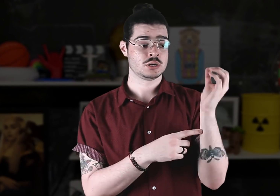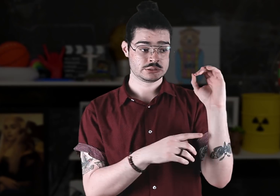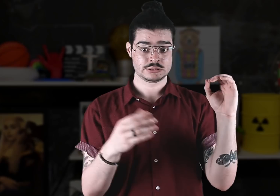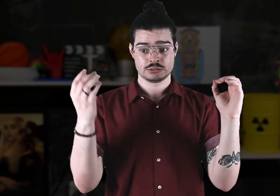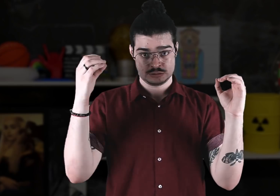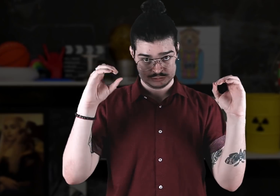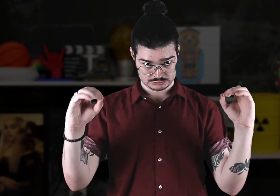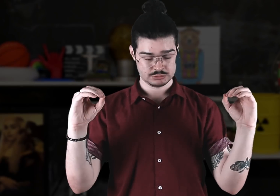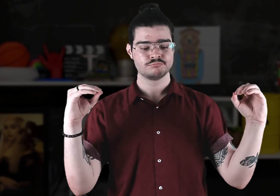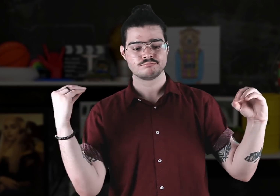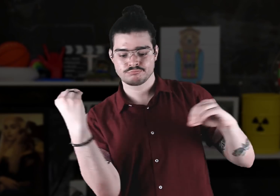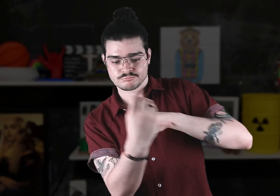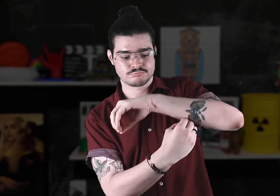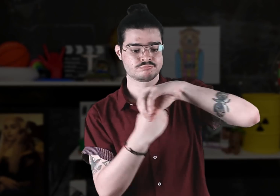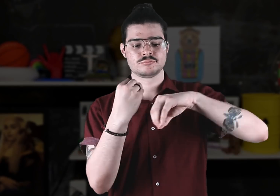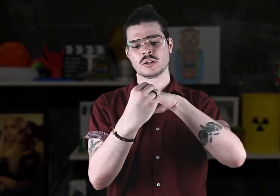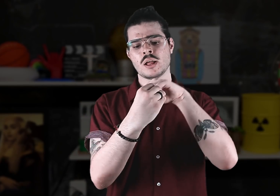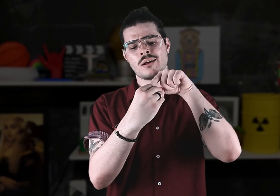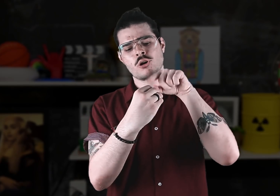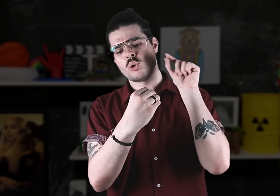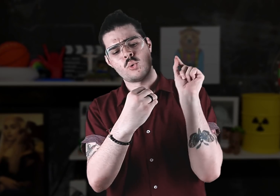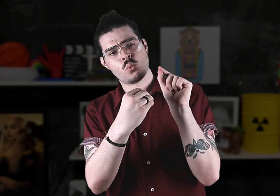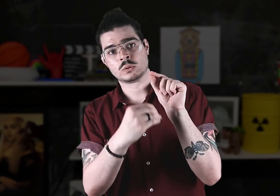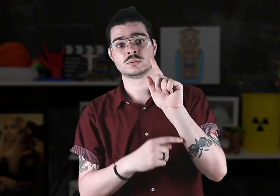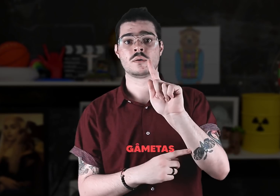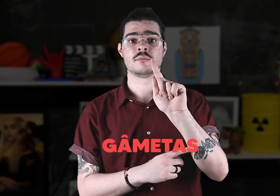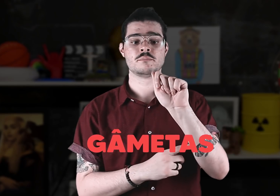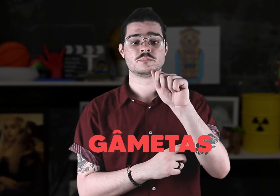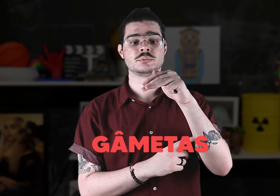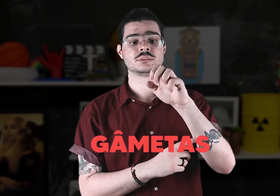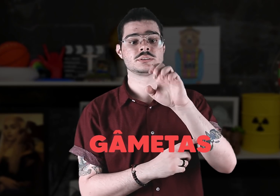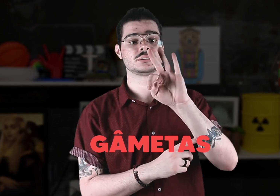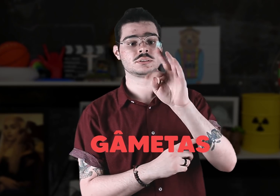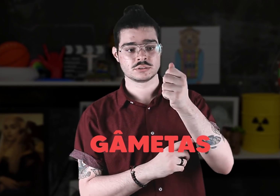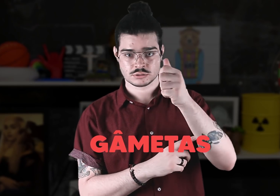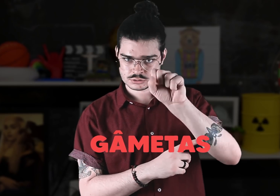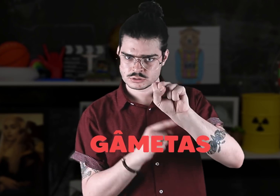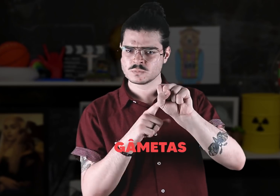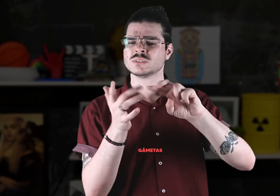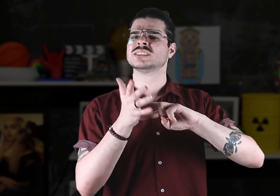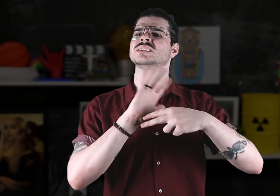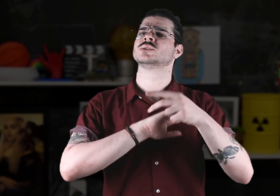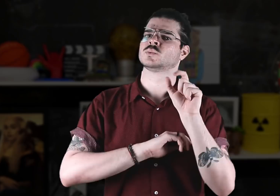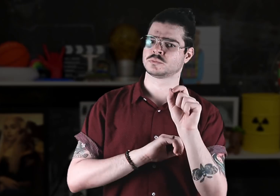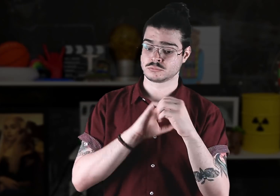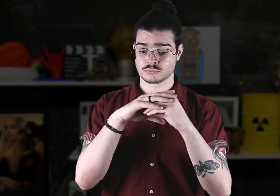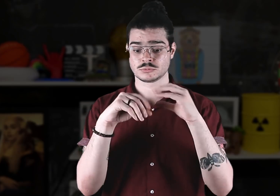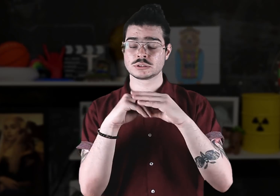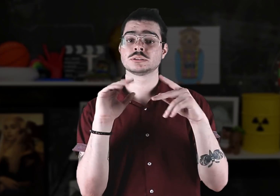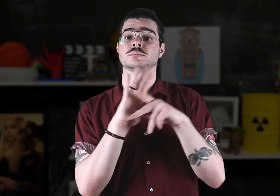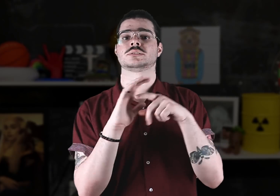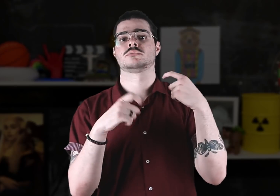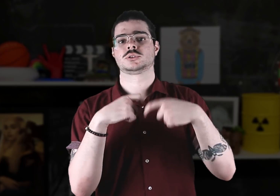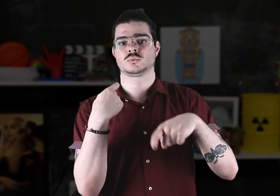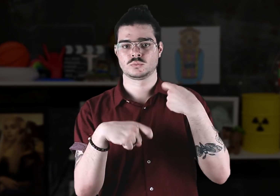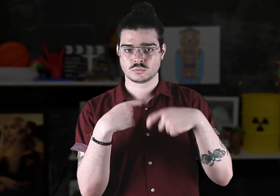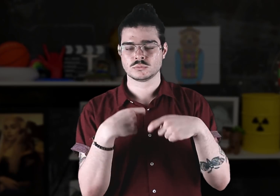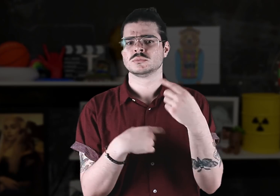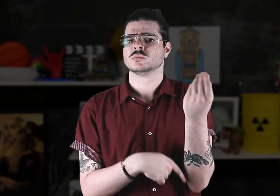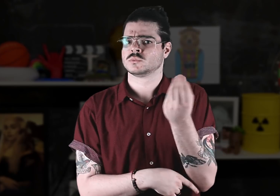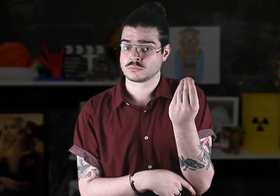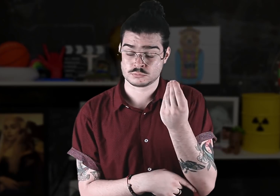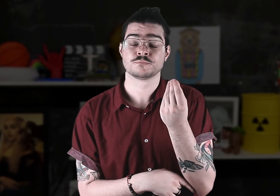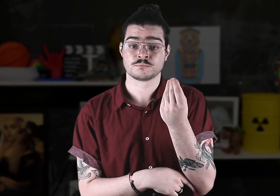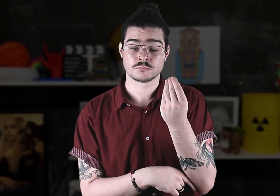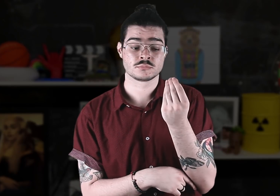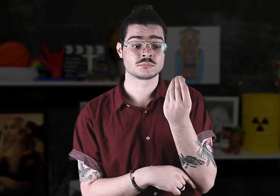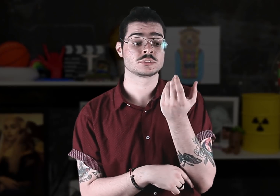Through the fusion of two types of gametes, sex cells,